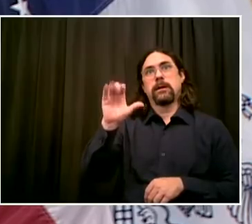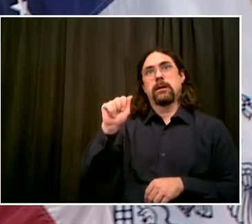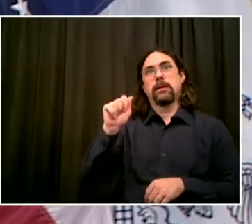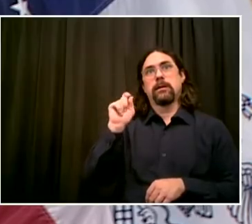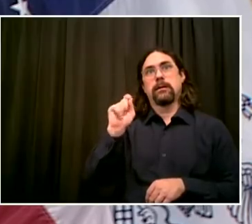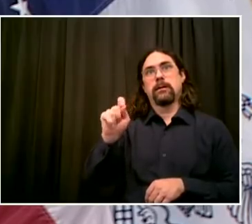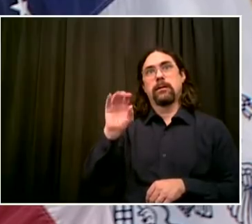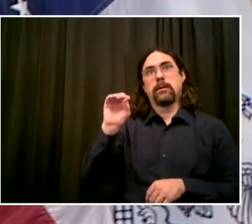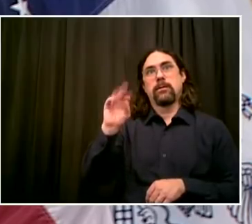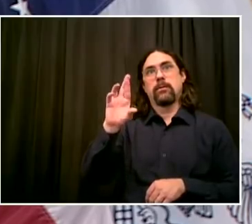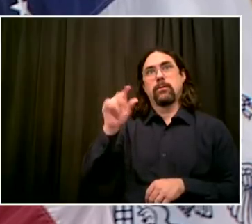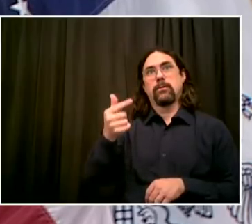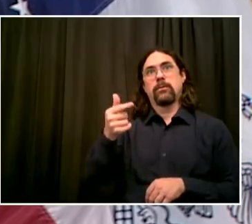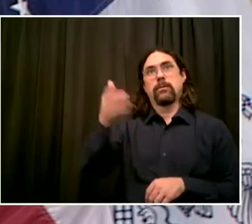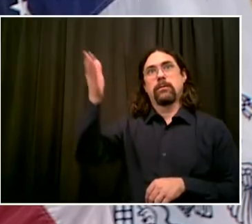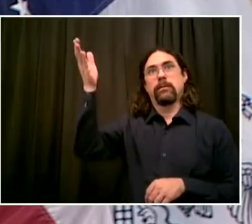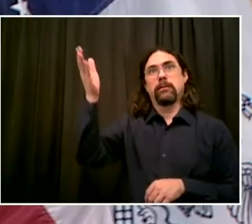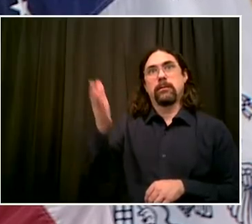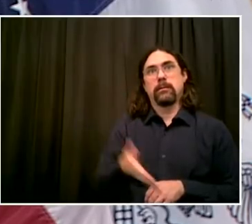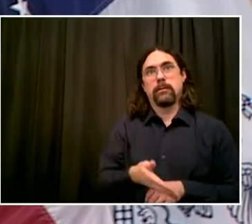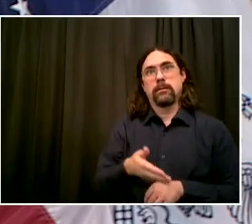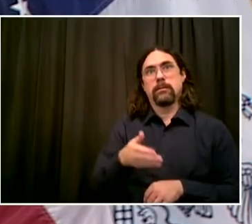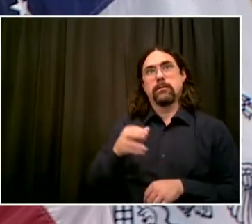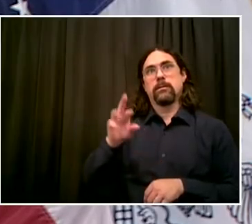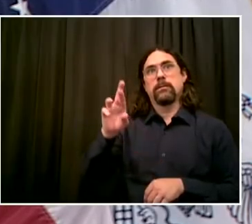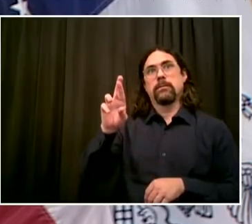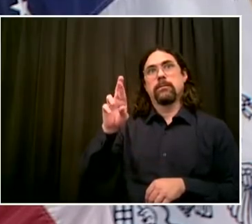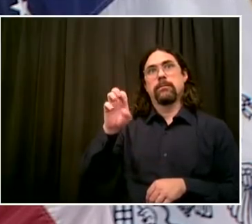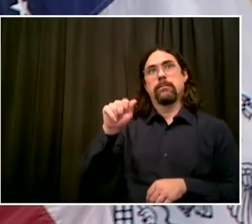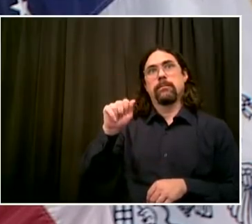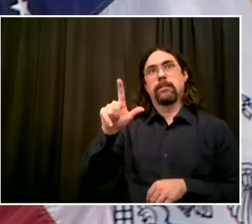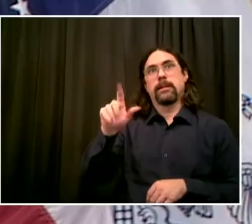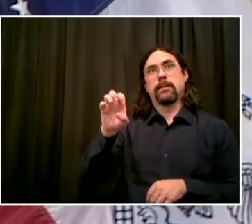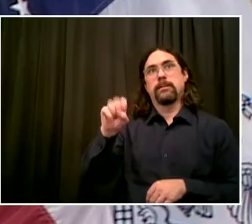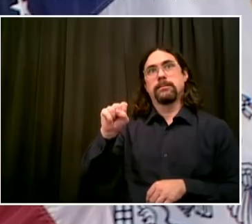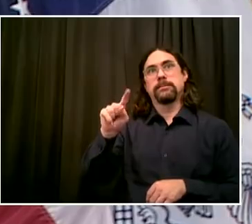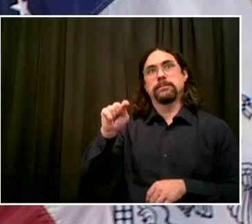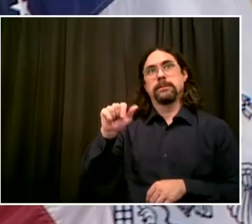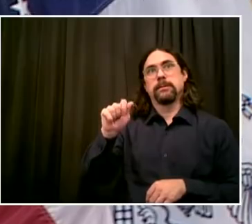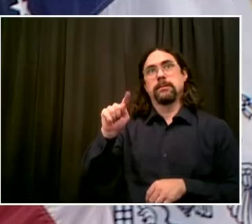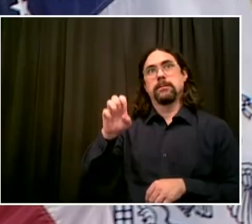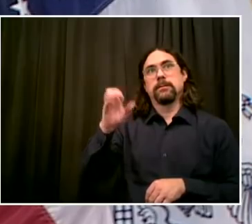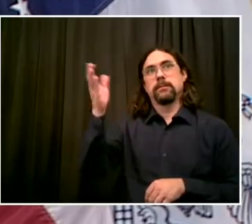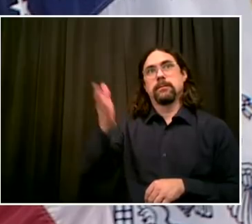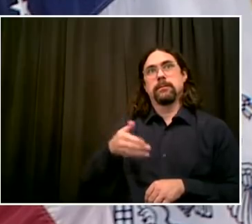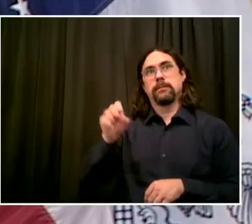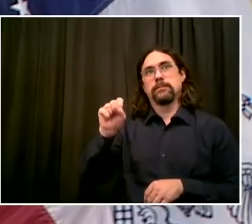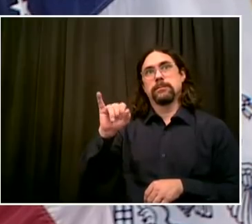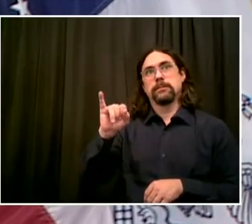CAN WE HAVE THAT AGAIN?